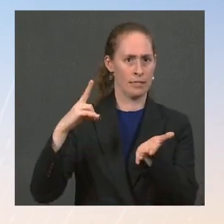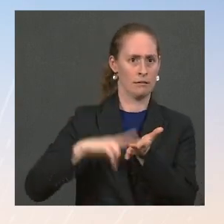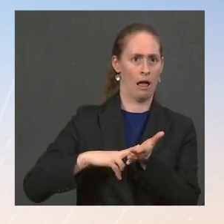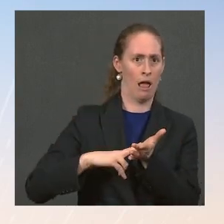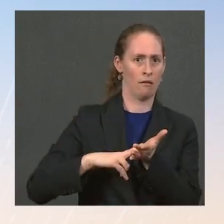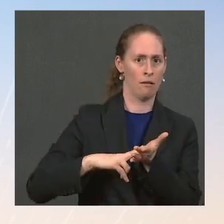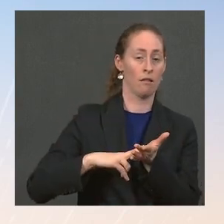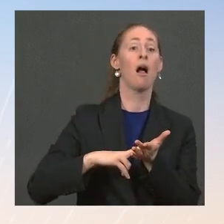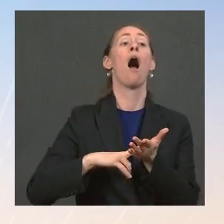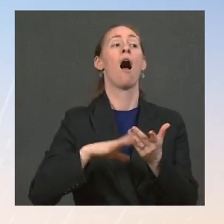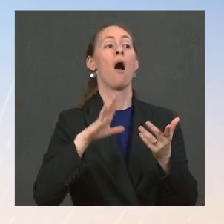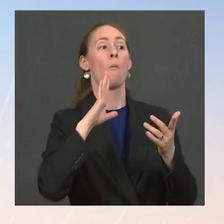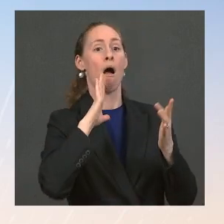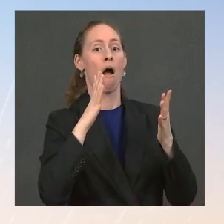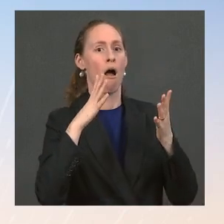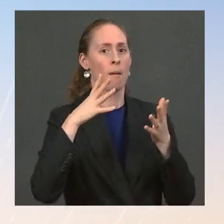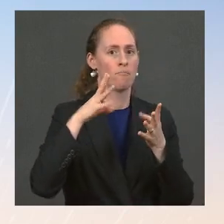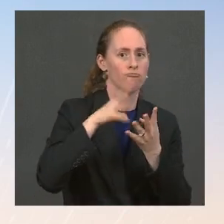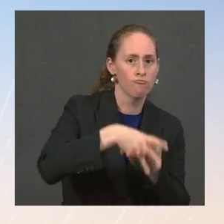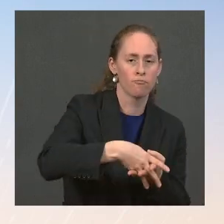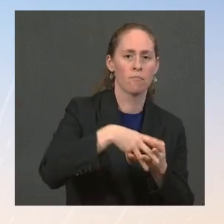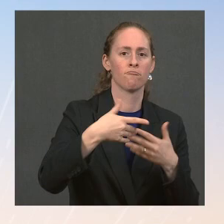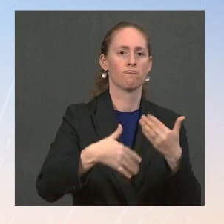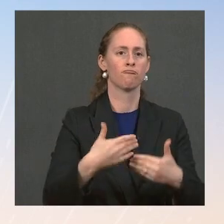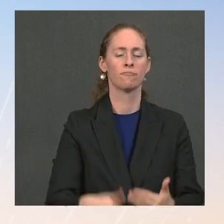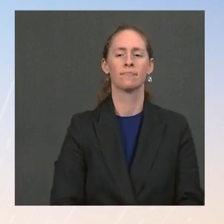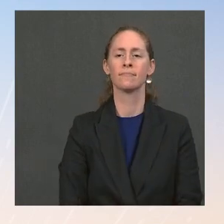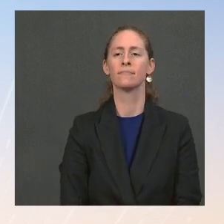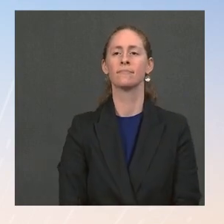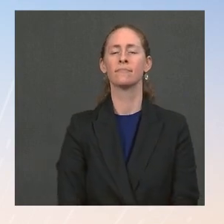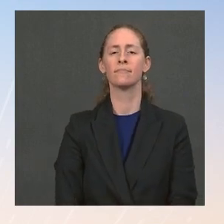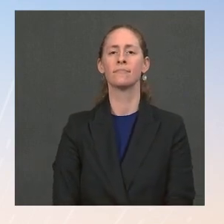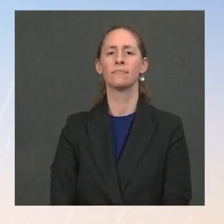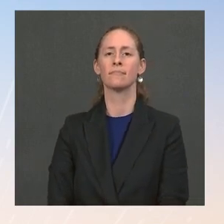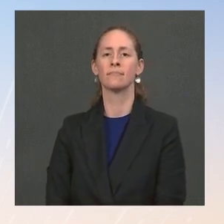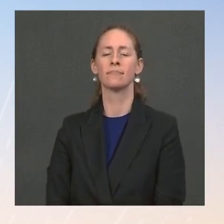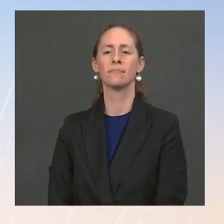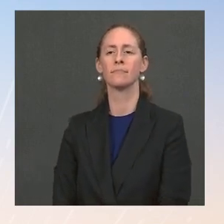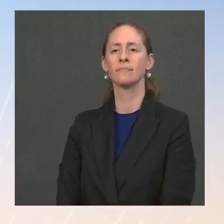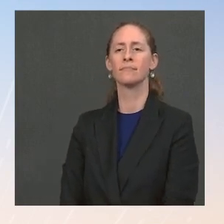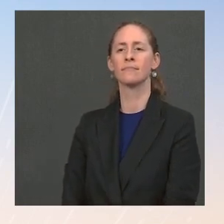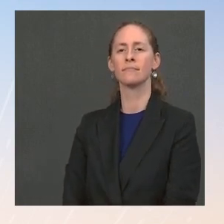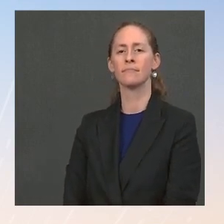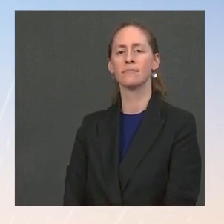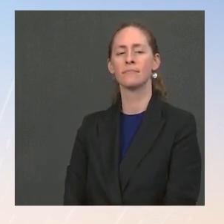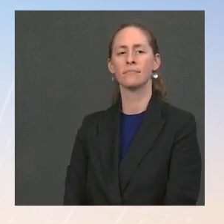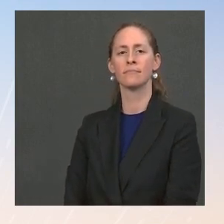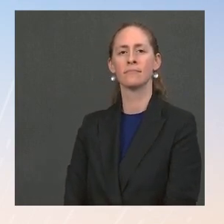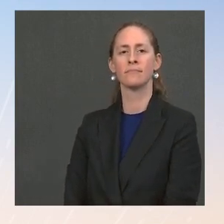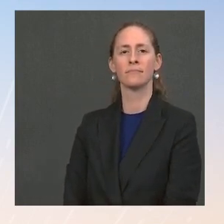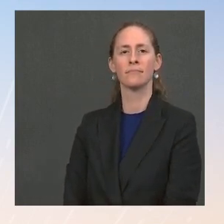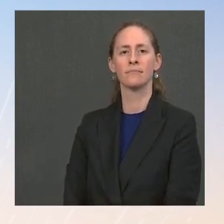The President signed the HAVANA Act into law today, but he did so out of public view. His statement today said that the United States government